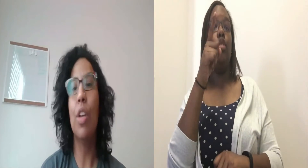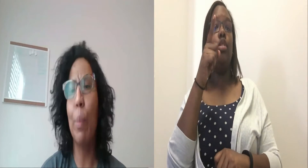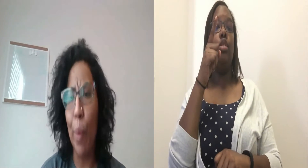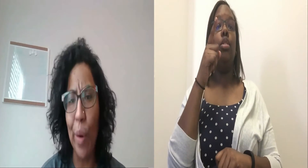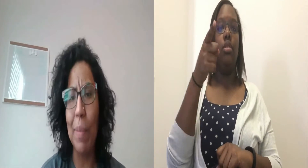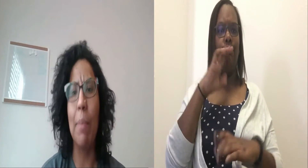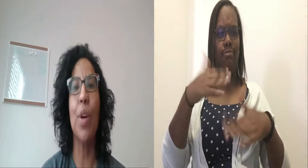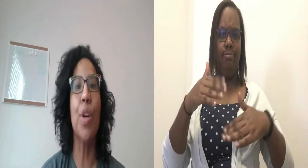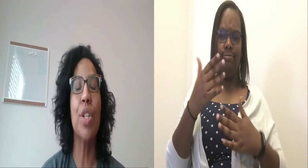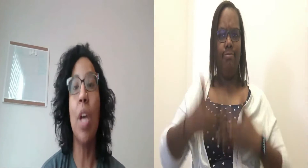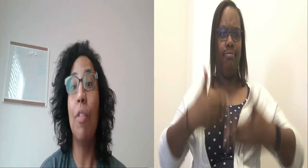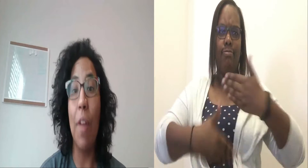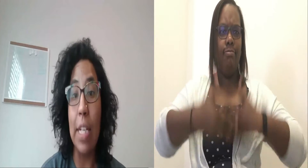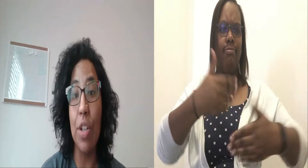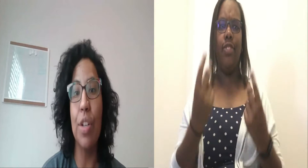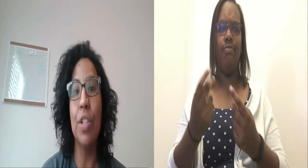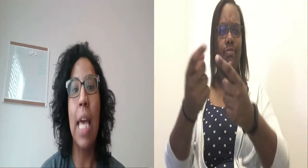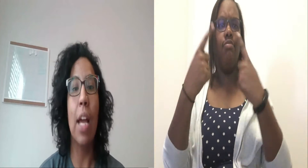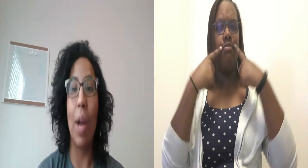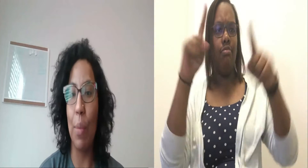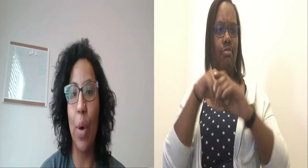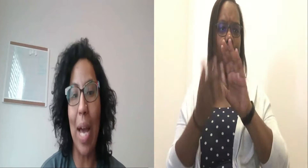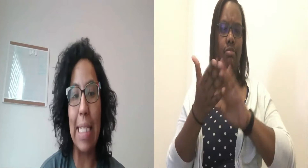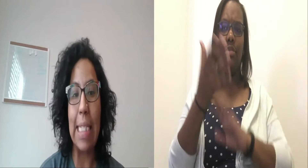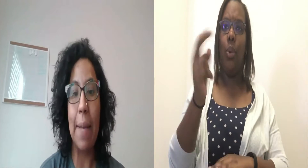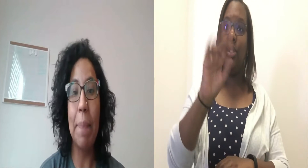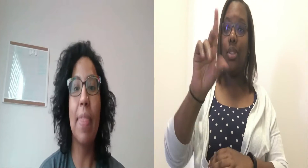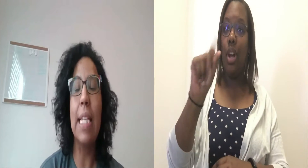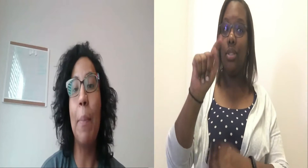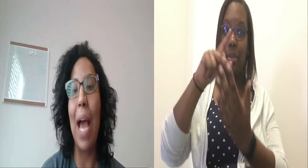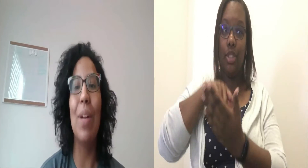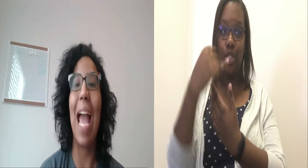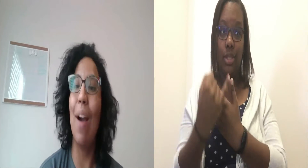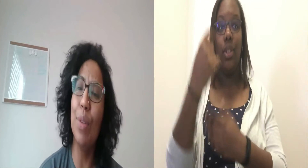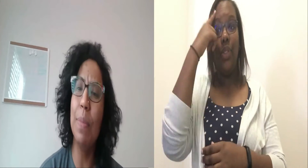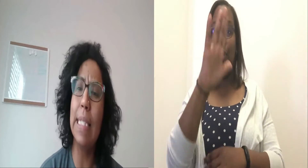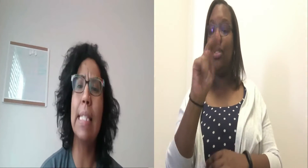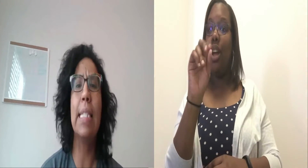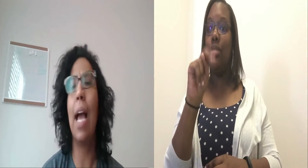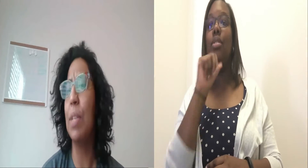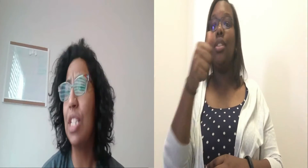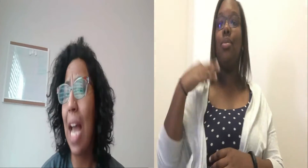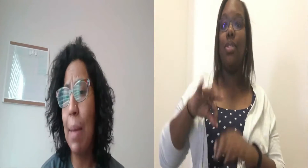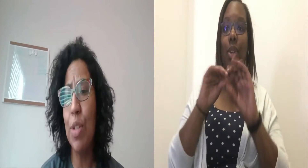your board members, funders, grant requests. Things about how you do business, how much time you're